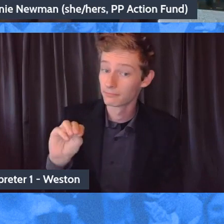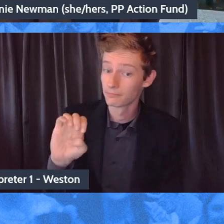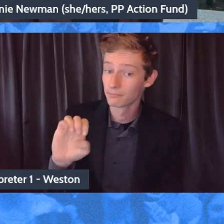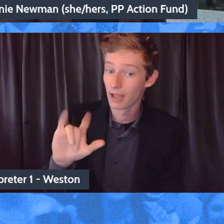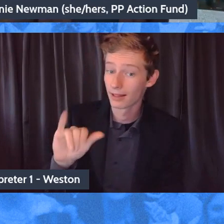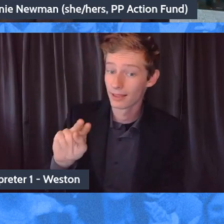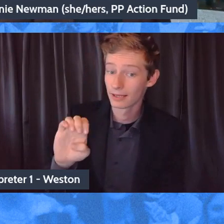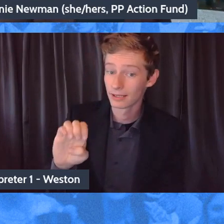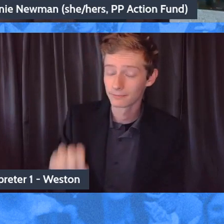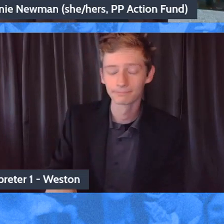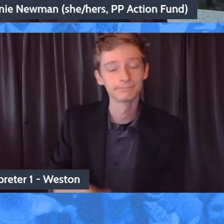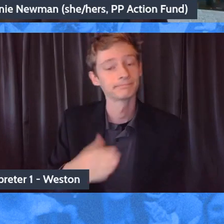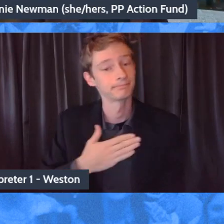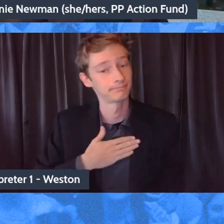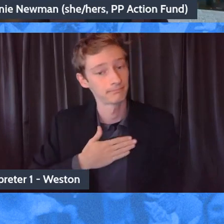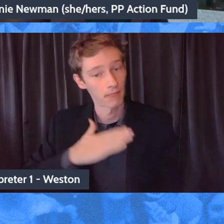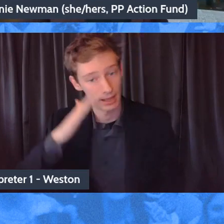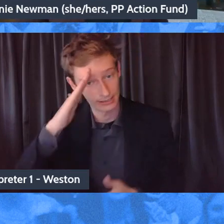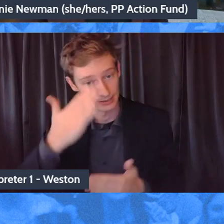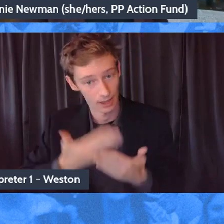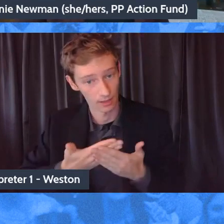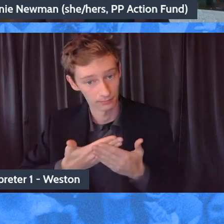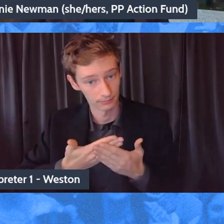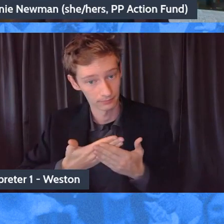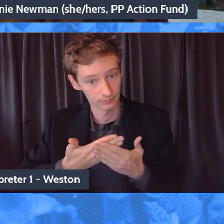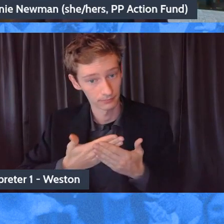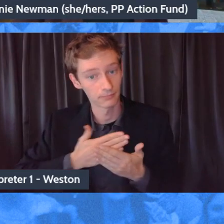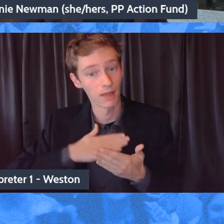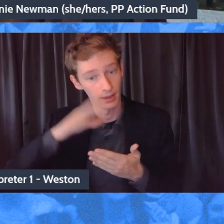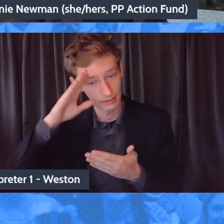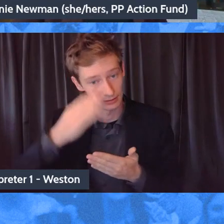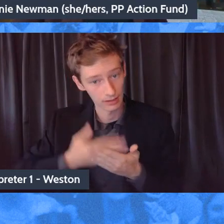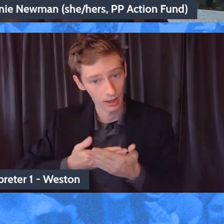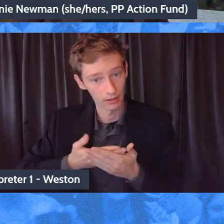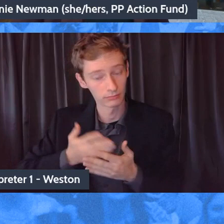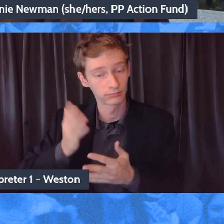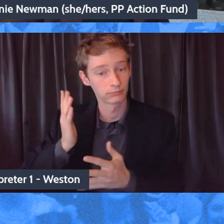My son, who was the legacy of my ancestors,